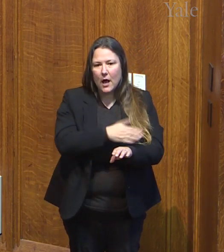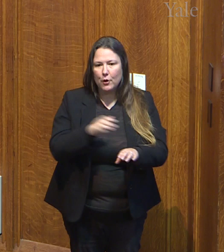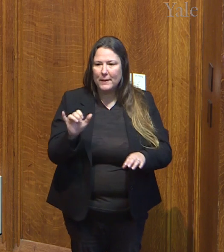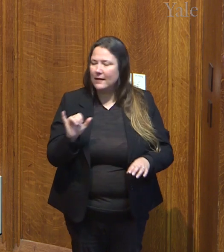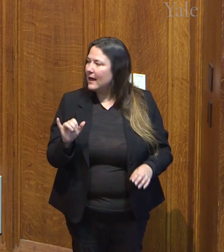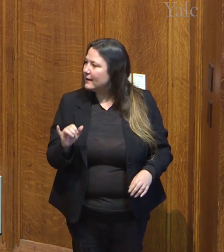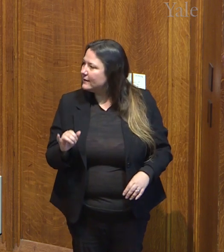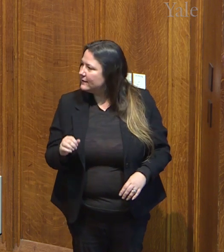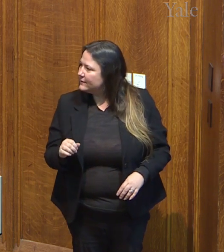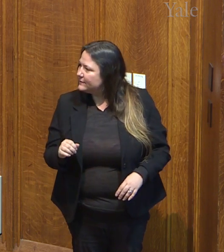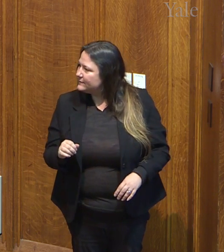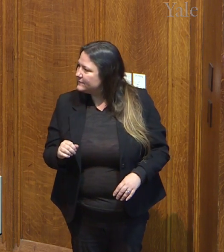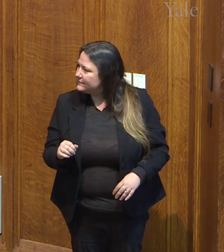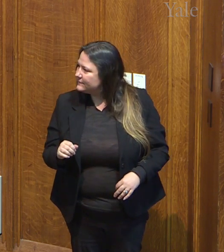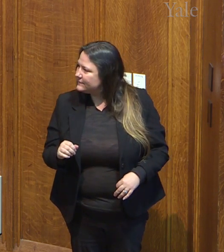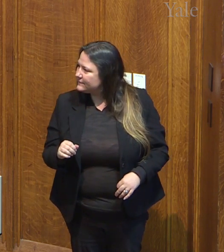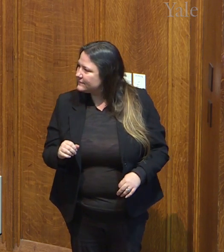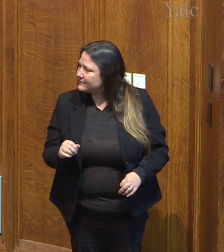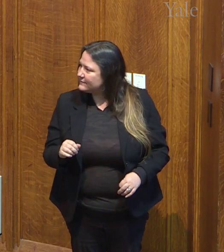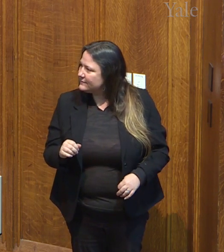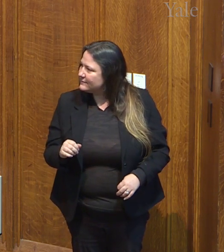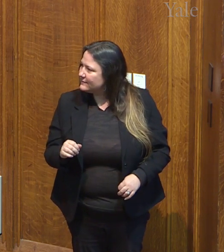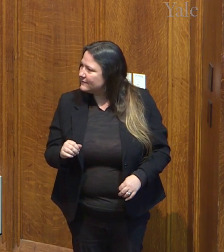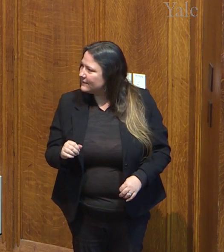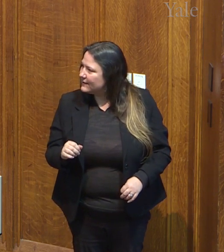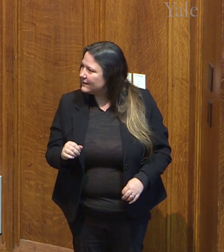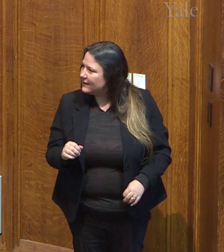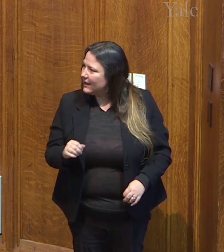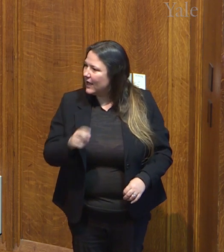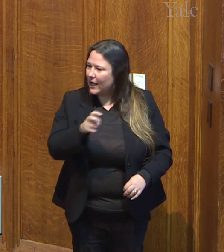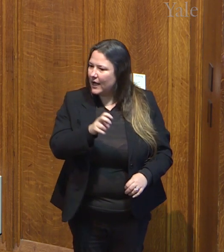Gaudeamus Igitur since we can't even hear the teachers.